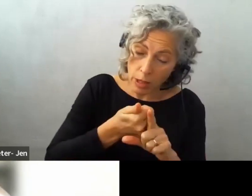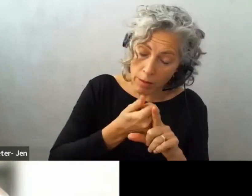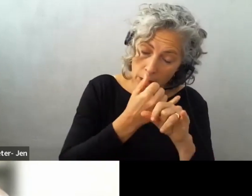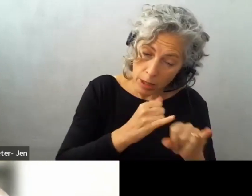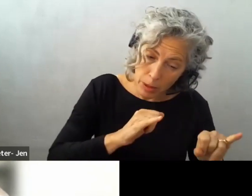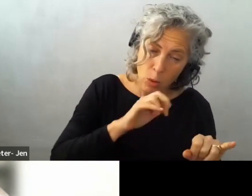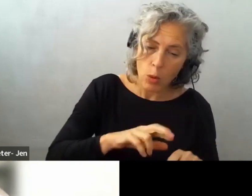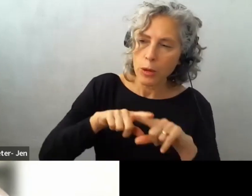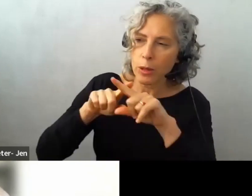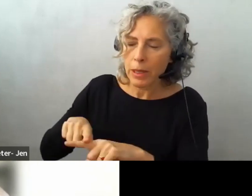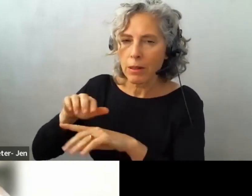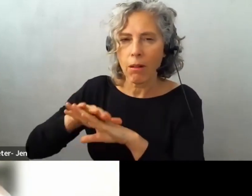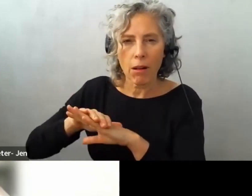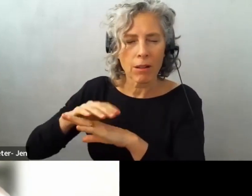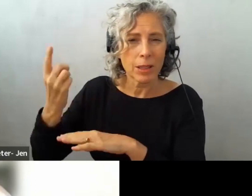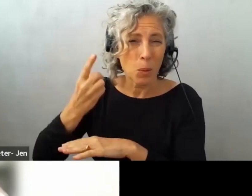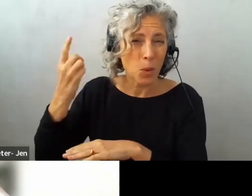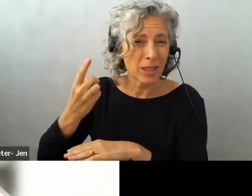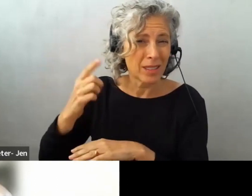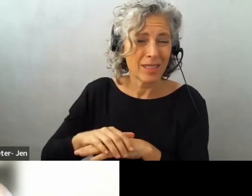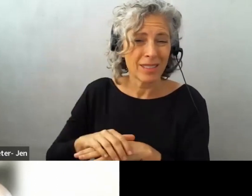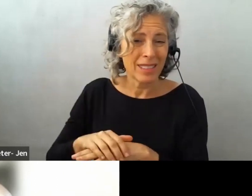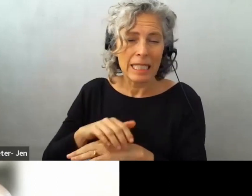dependent on somebody who does not have your best interests at